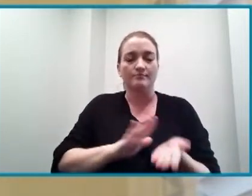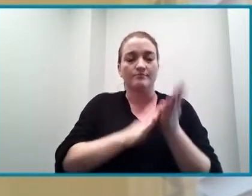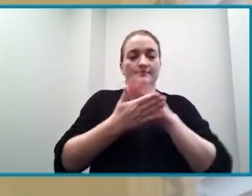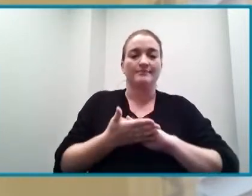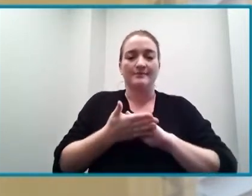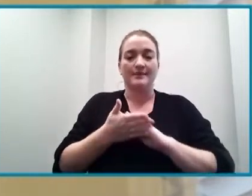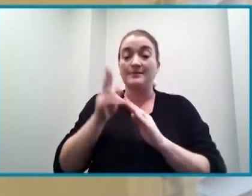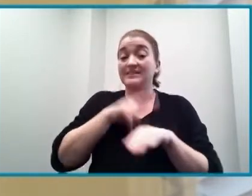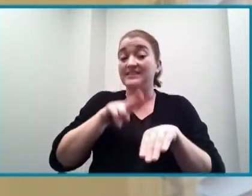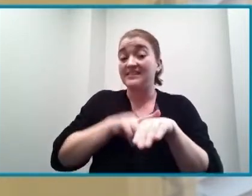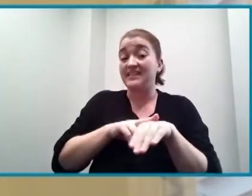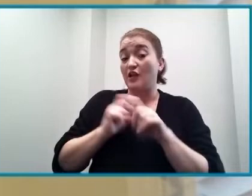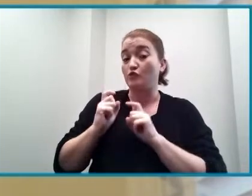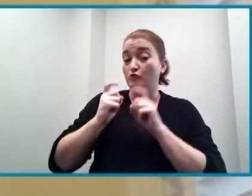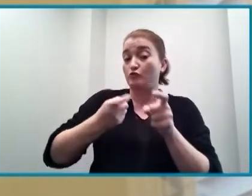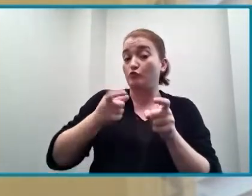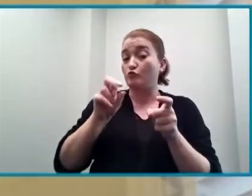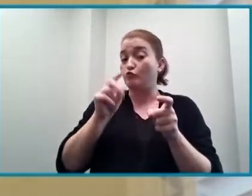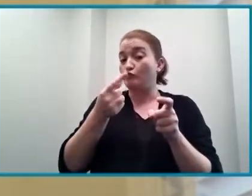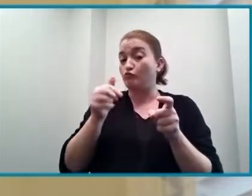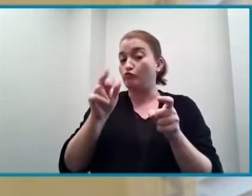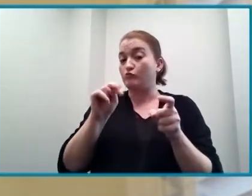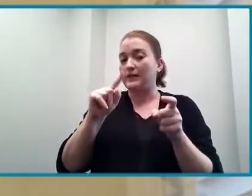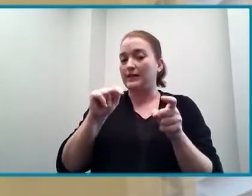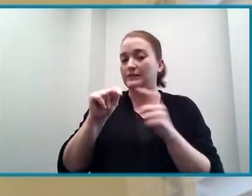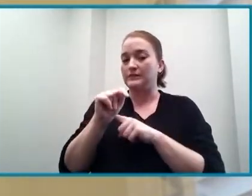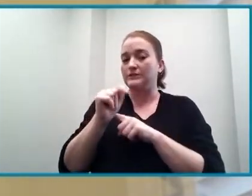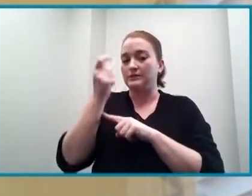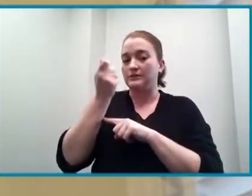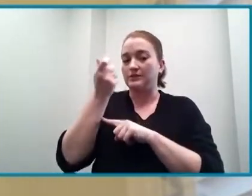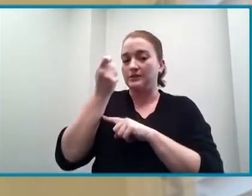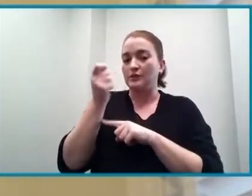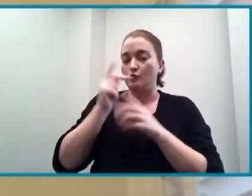So today I wanted to start just by pulling out a few specific insights and